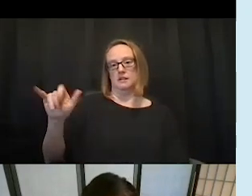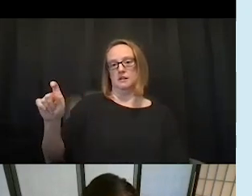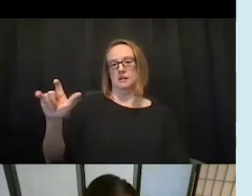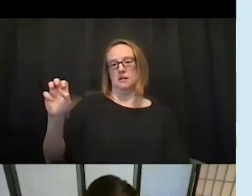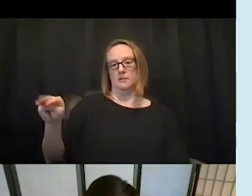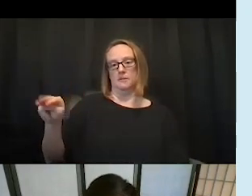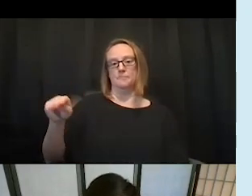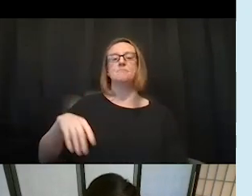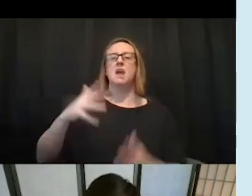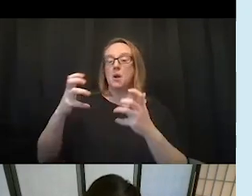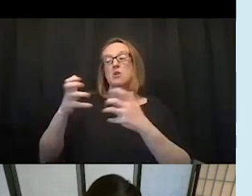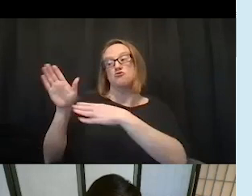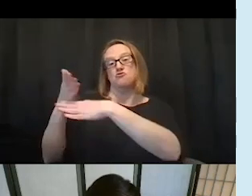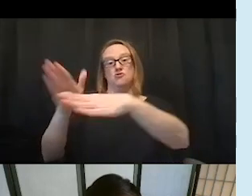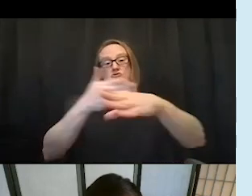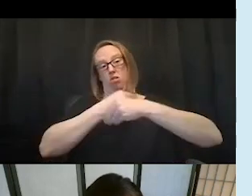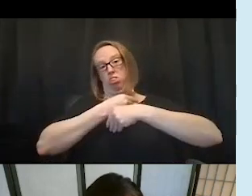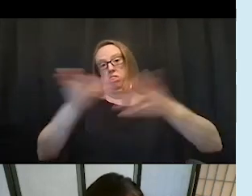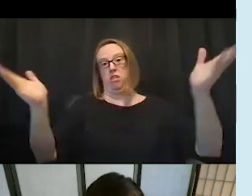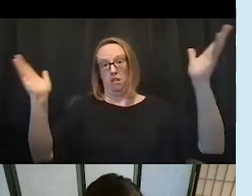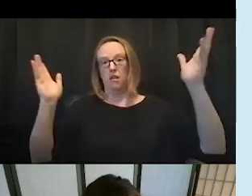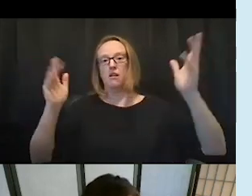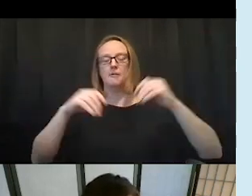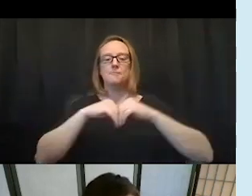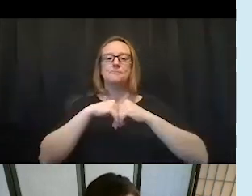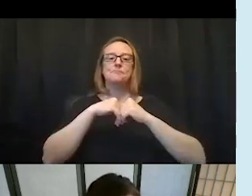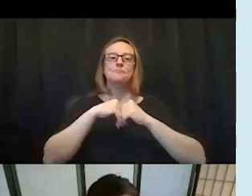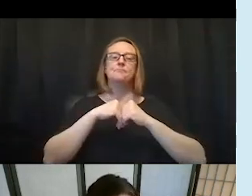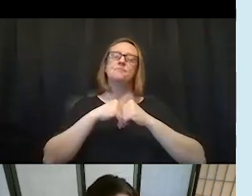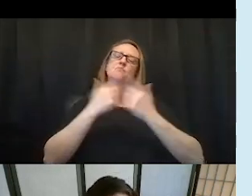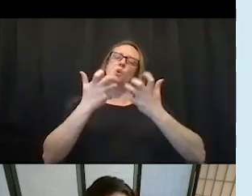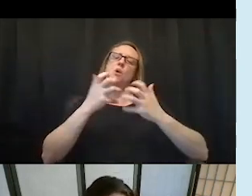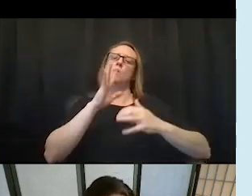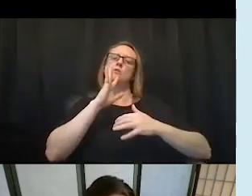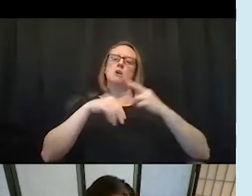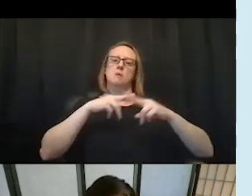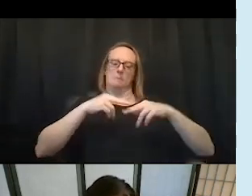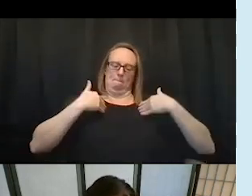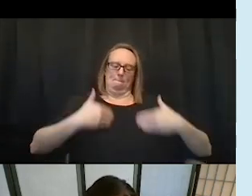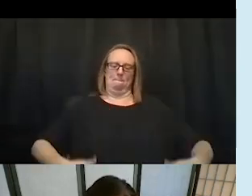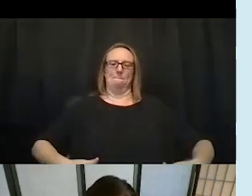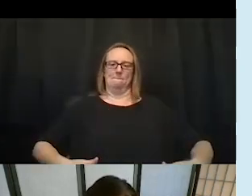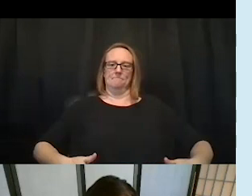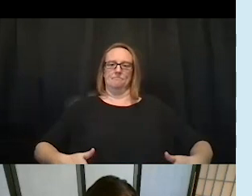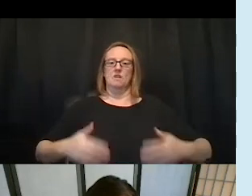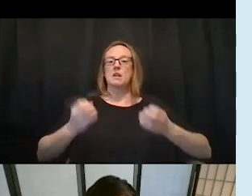So I wanted to talk more about the body. um You know I think a lot of us as young people